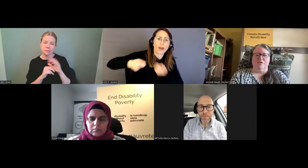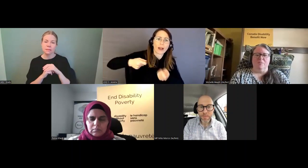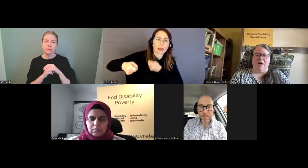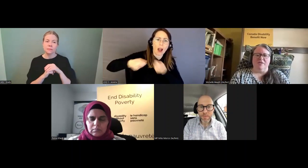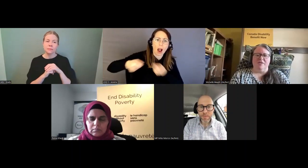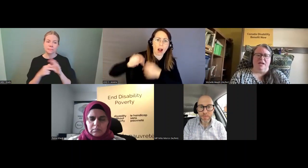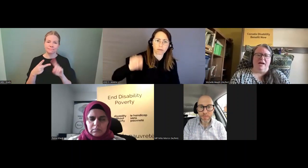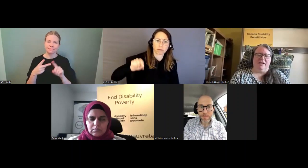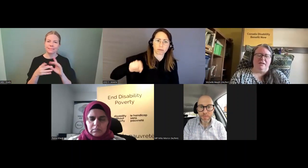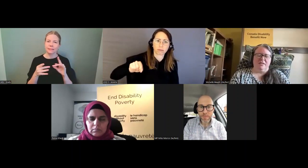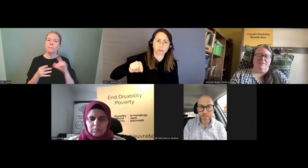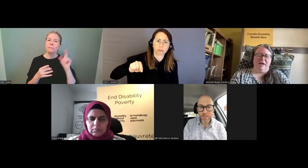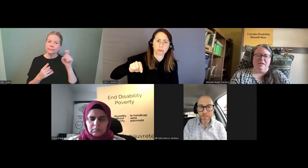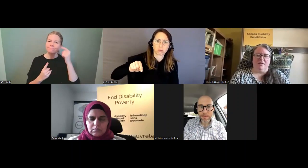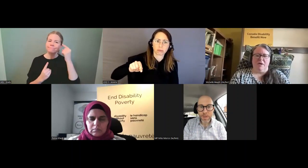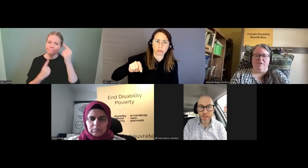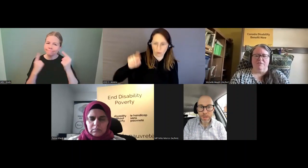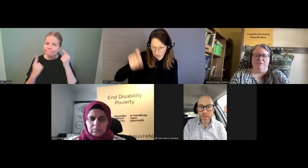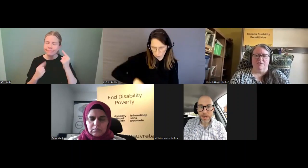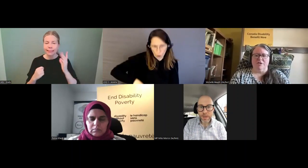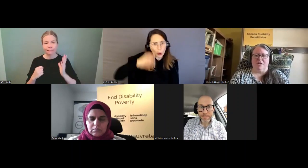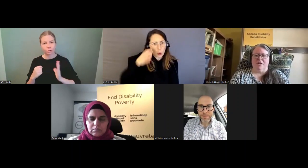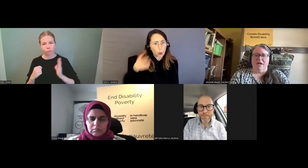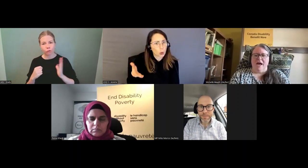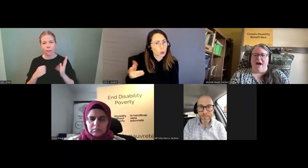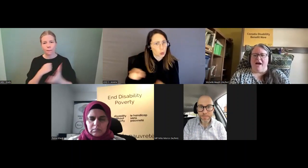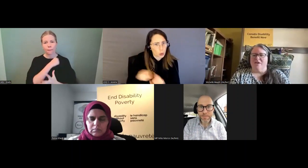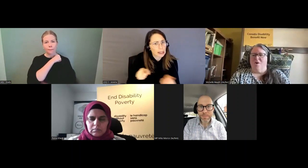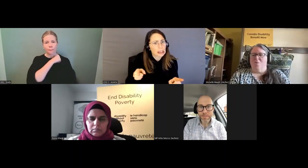POVERTY LINE AS DEFINED IN THE POVERTY REDUCTION ATTIC.